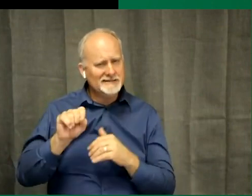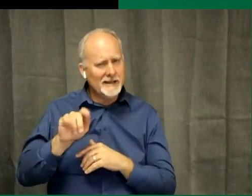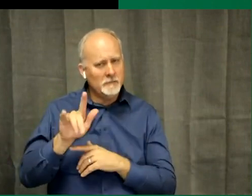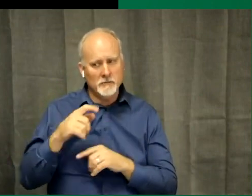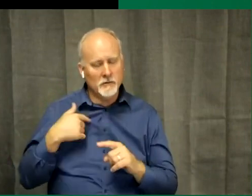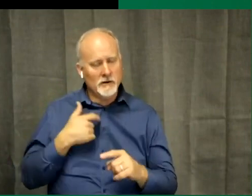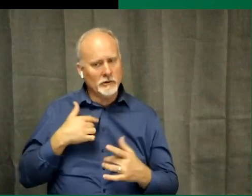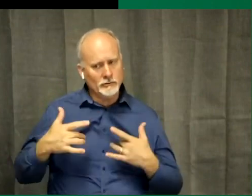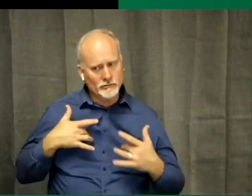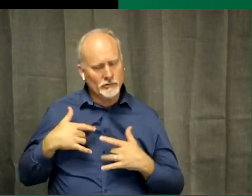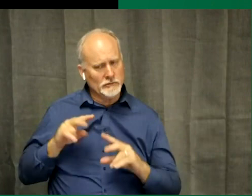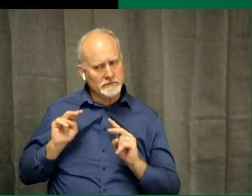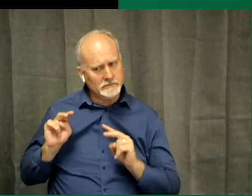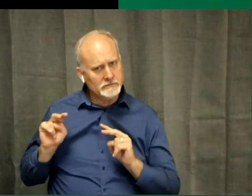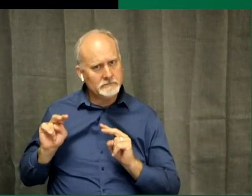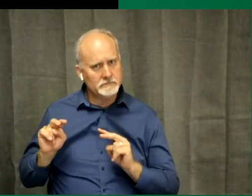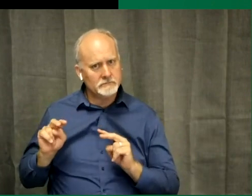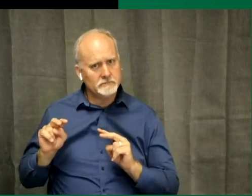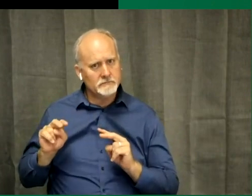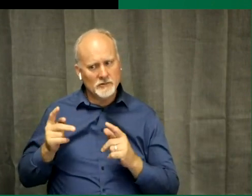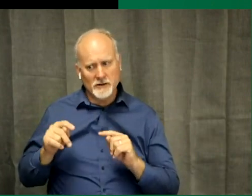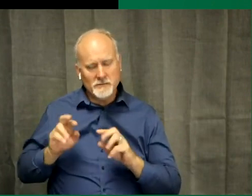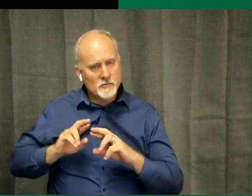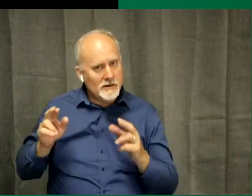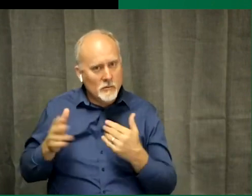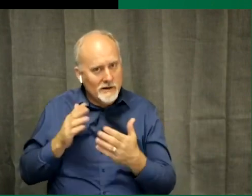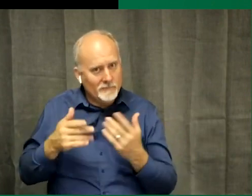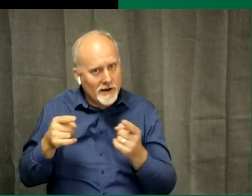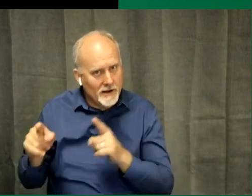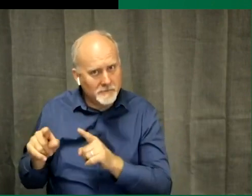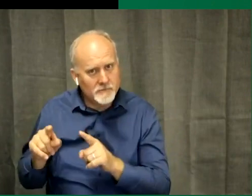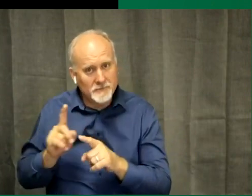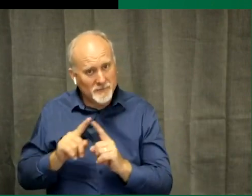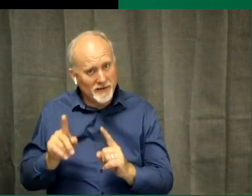vigilant we're trying to make sure we're ready for whatever might hit us but if we could just get